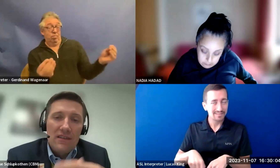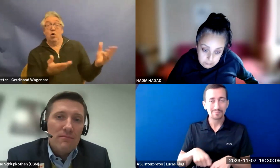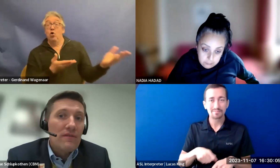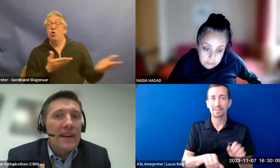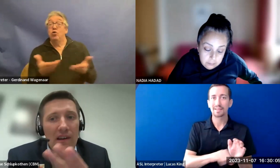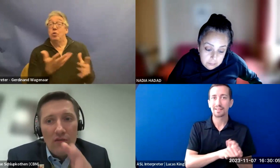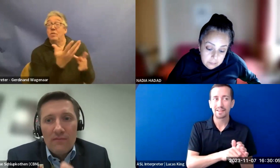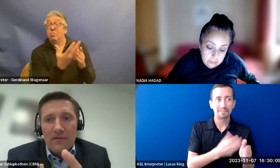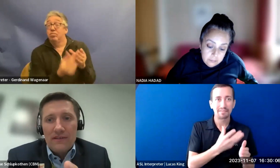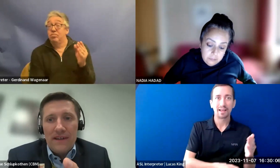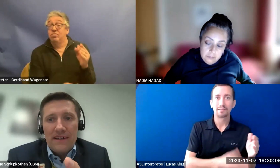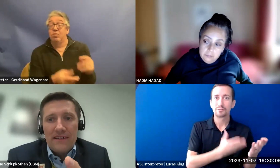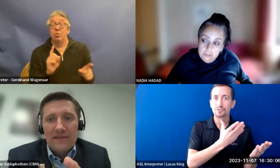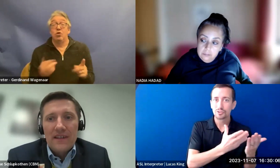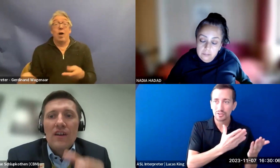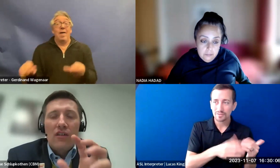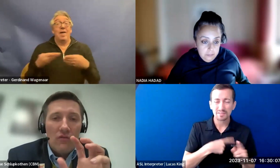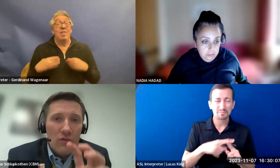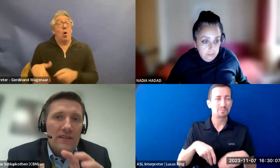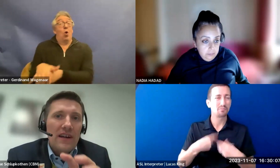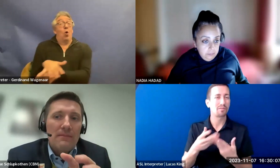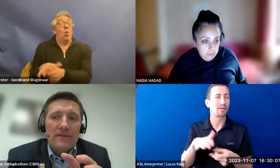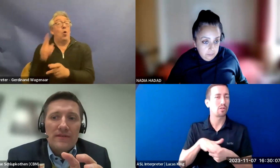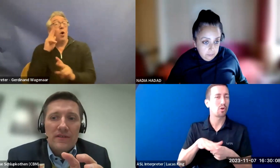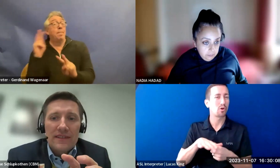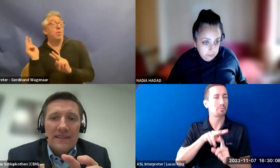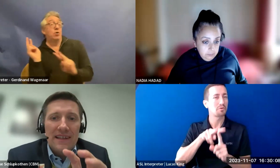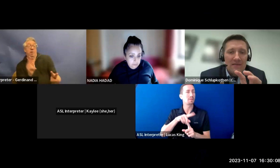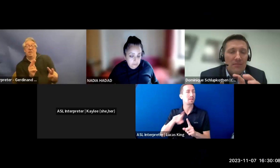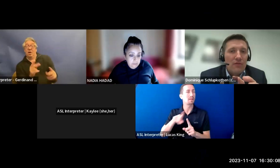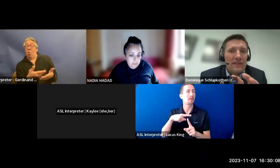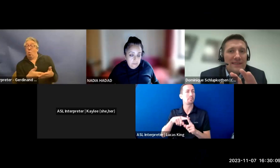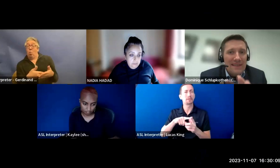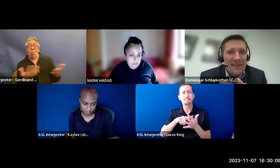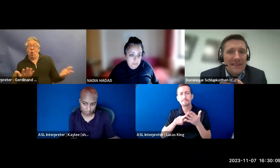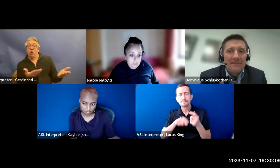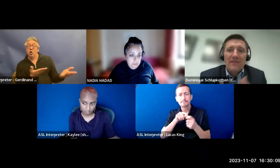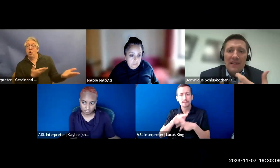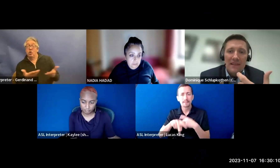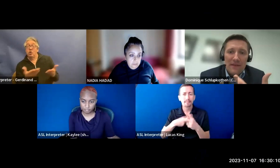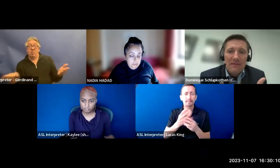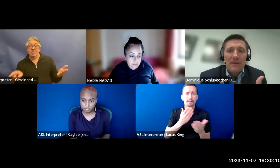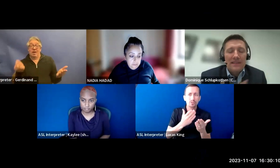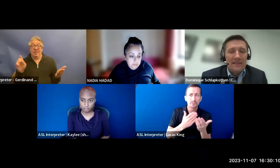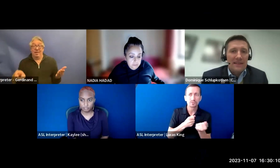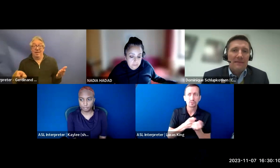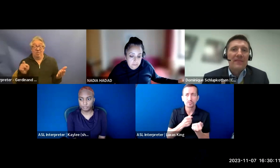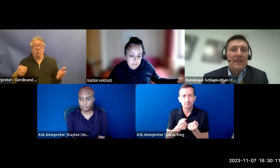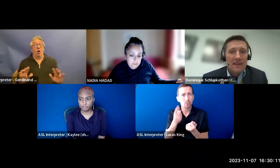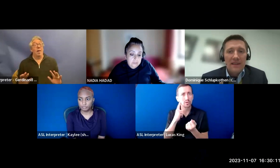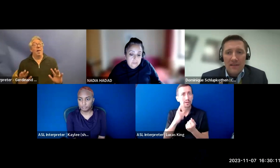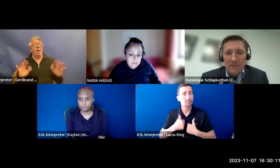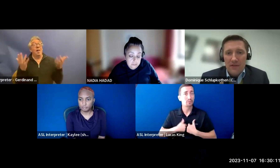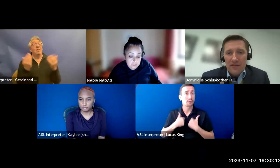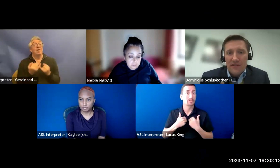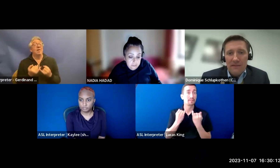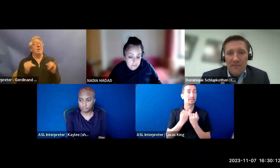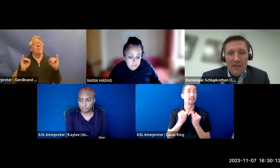and provide local perspectives on what type of service and support is needed to live independently in the community.